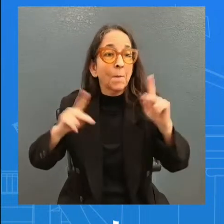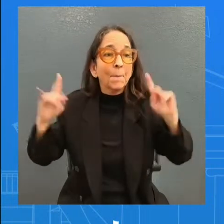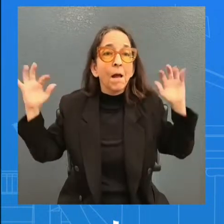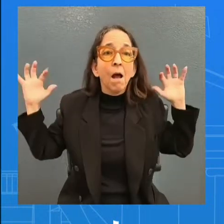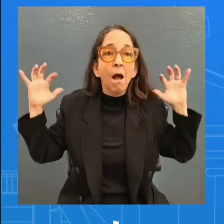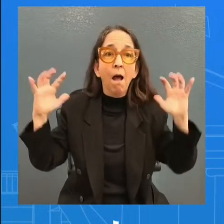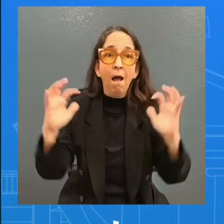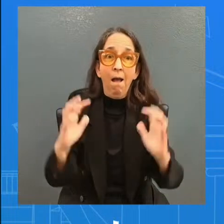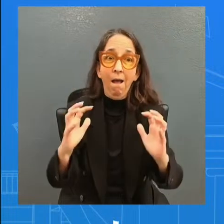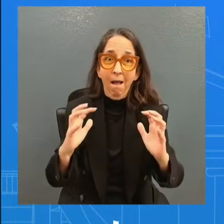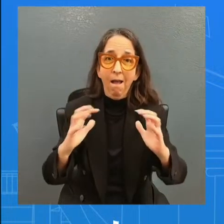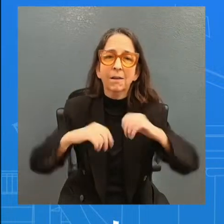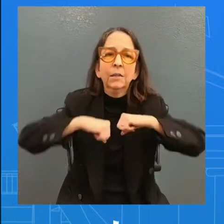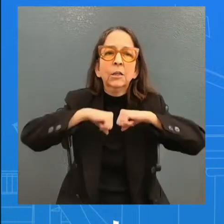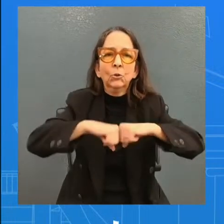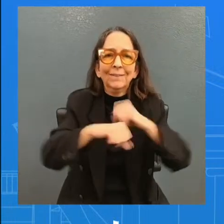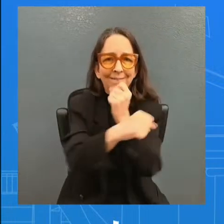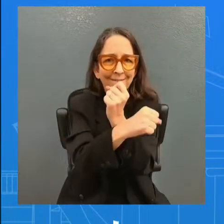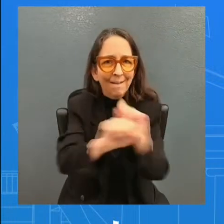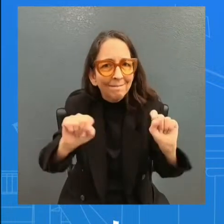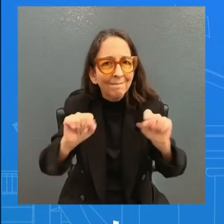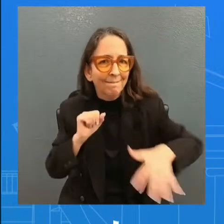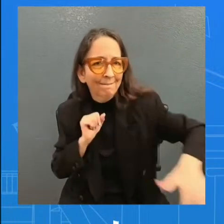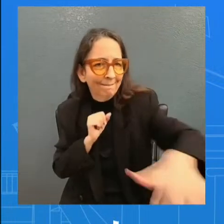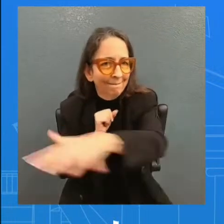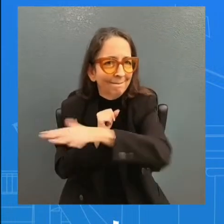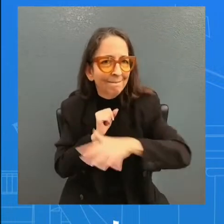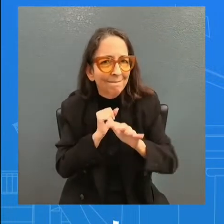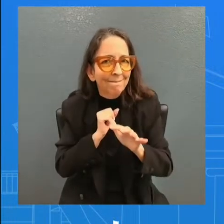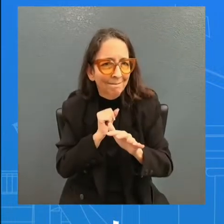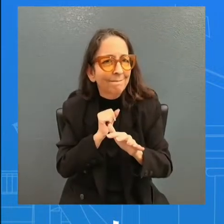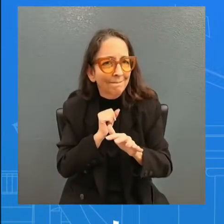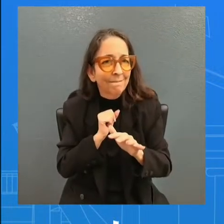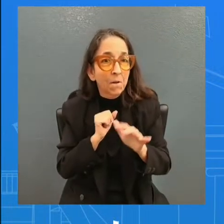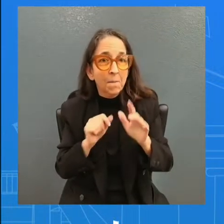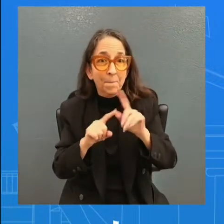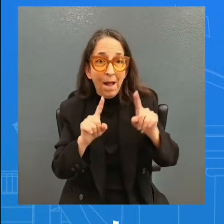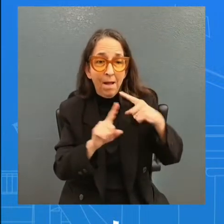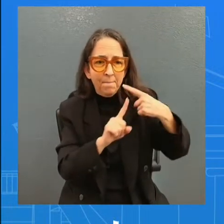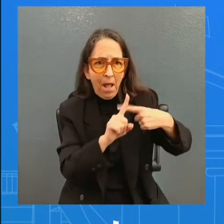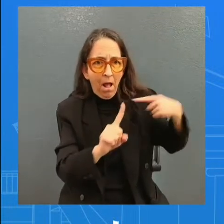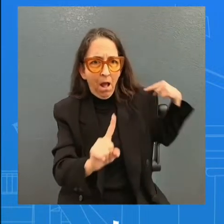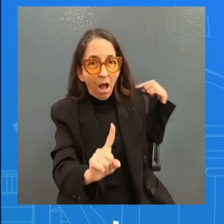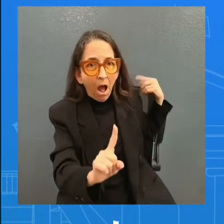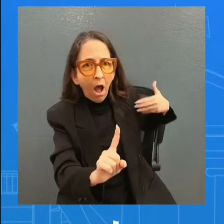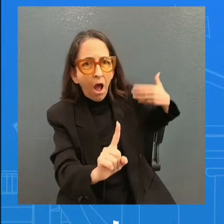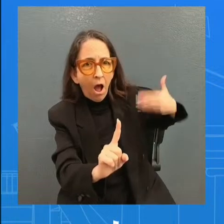that we’ve worked through for months now. And so, we are working, you know,